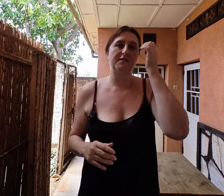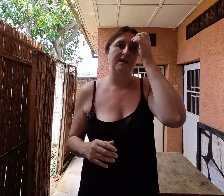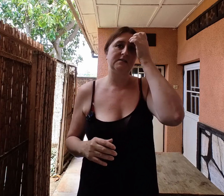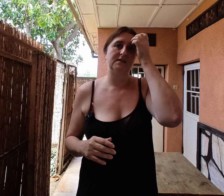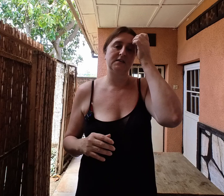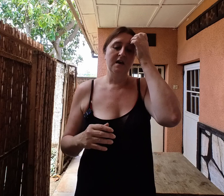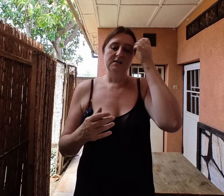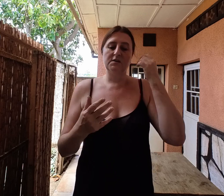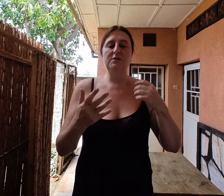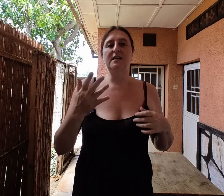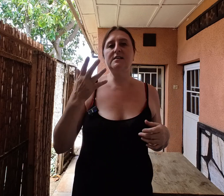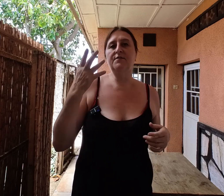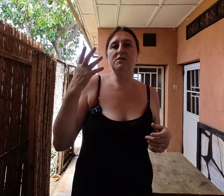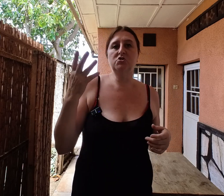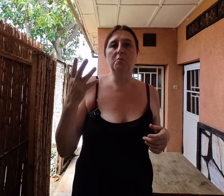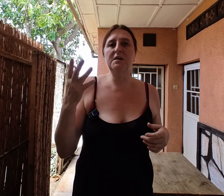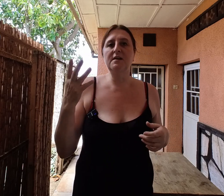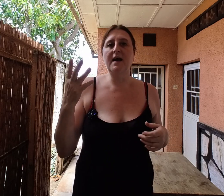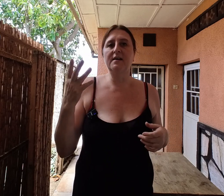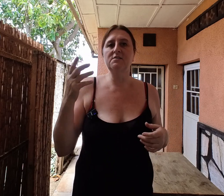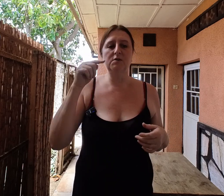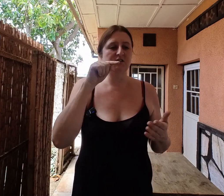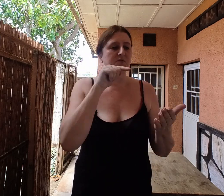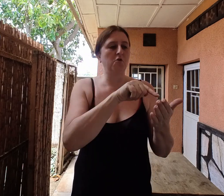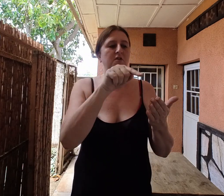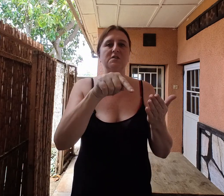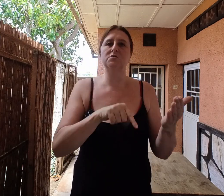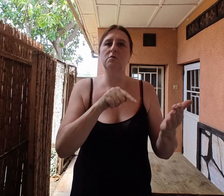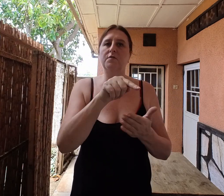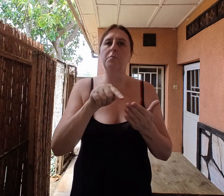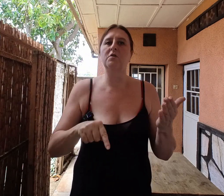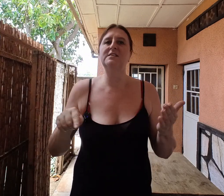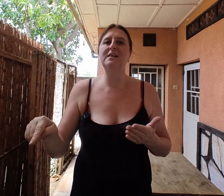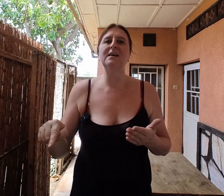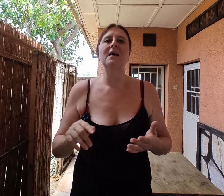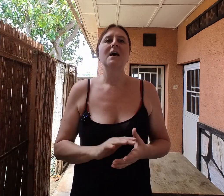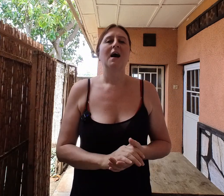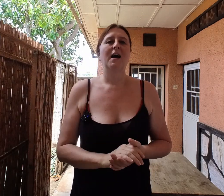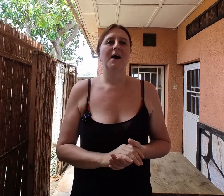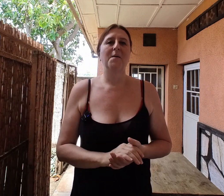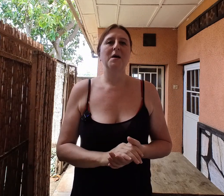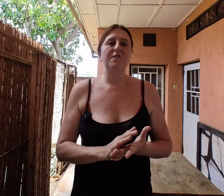left-handed. We tend to have our dominant hand, which is the one that does all of the pointing.